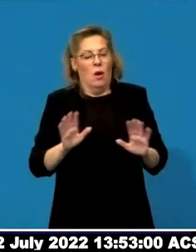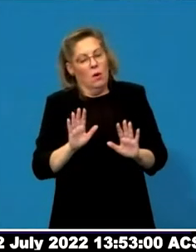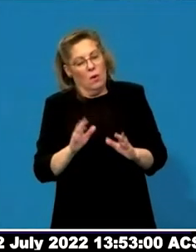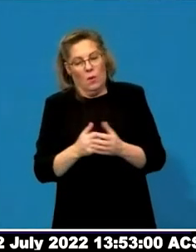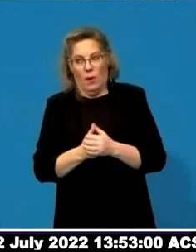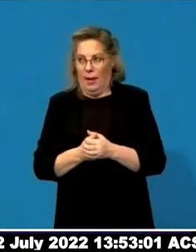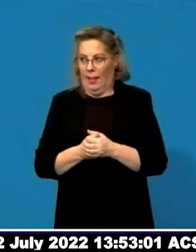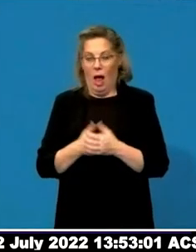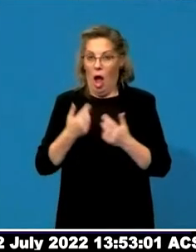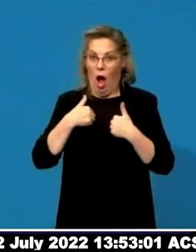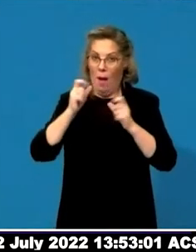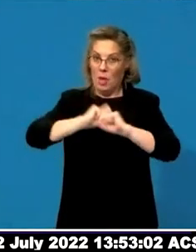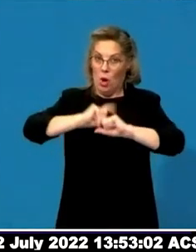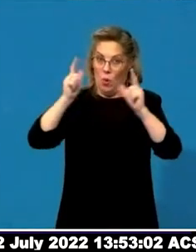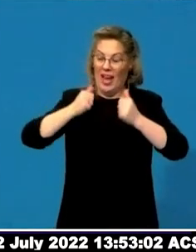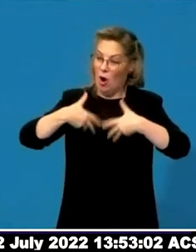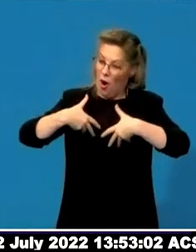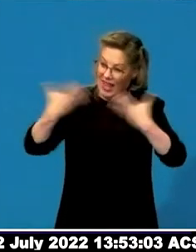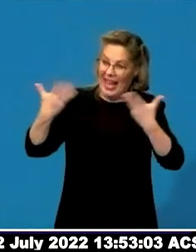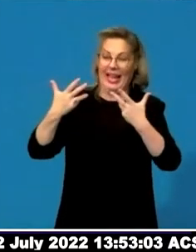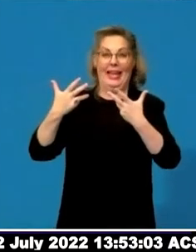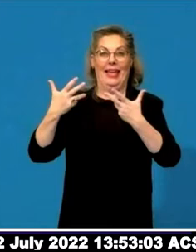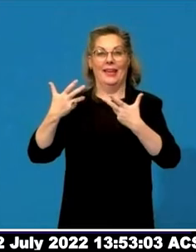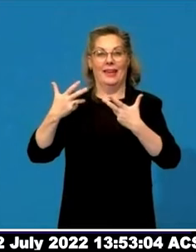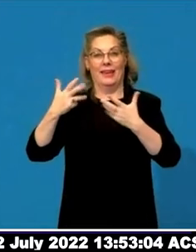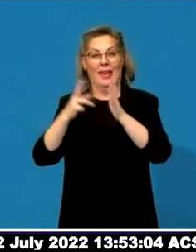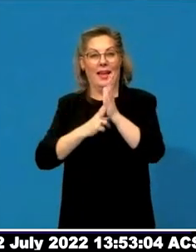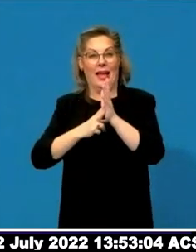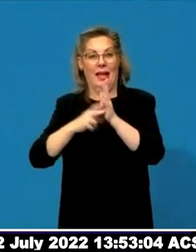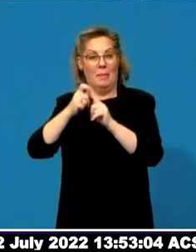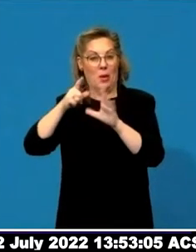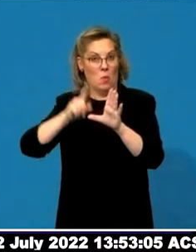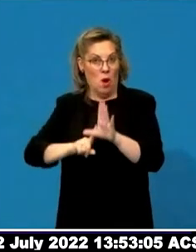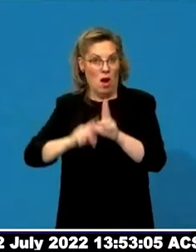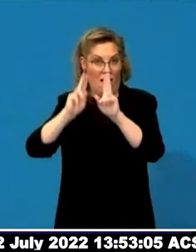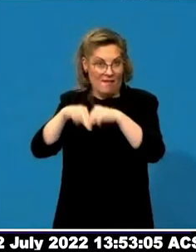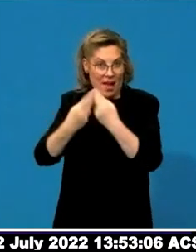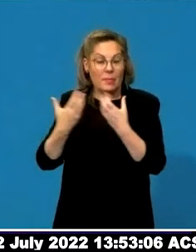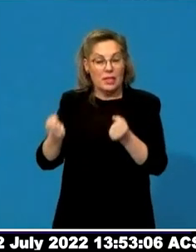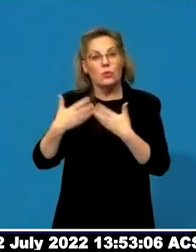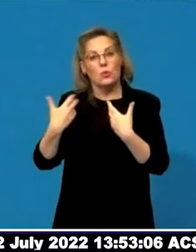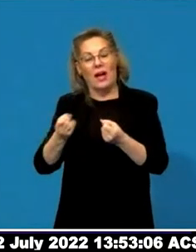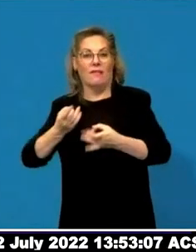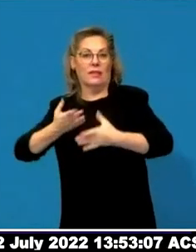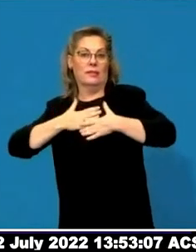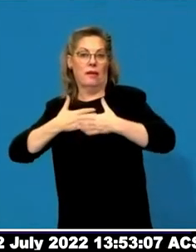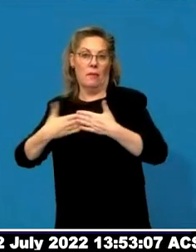but there has been a shift to a lot more people being plan-managed rather than agency-managed.